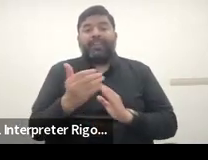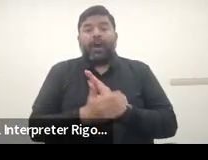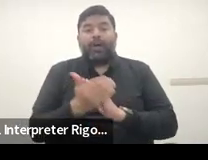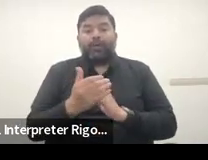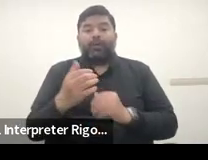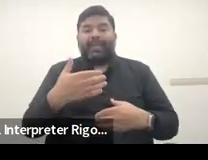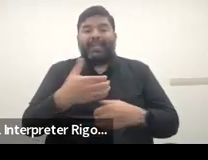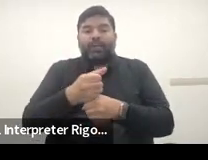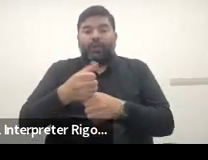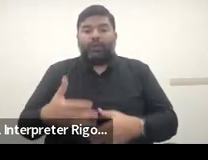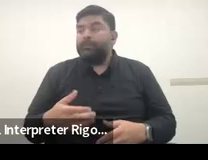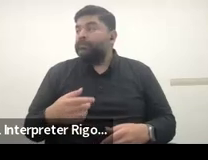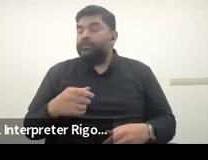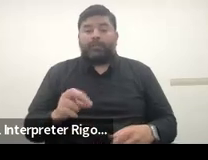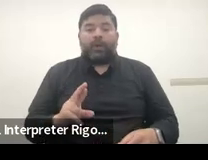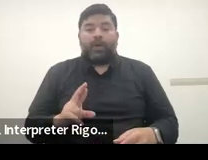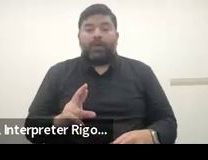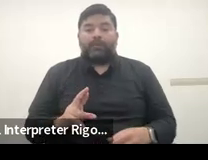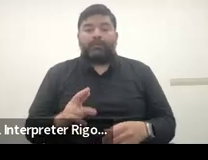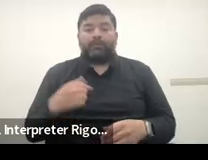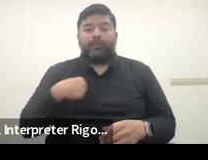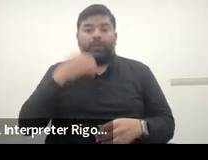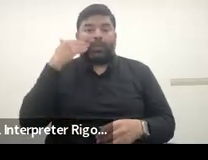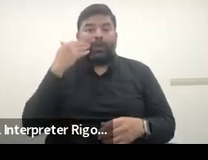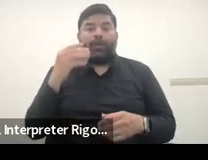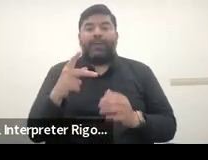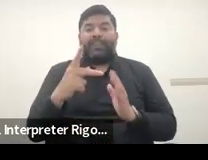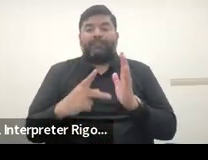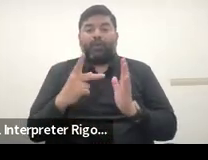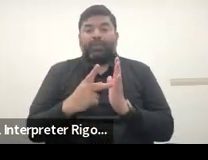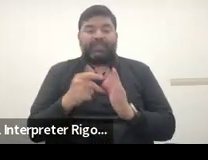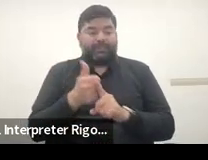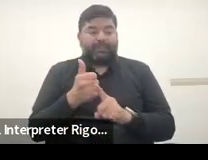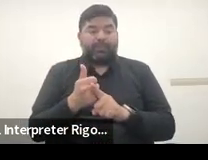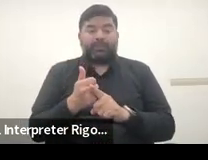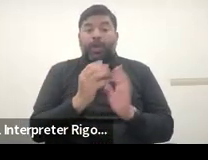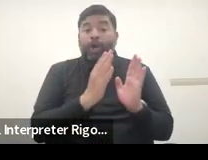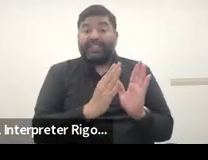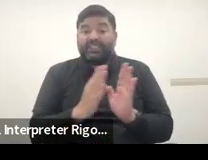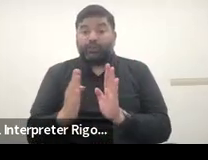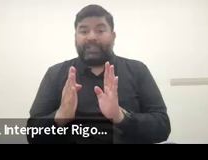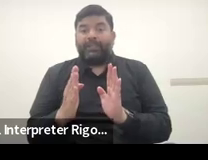for example we know that phonemes are discrete we know that they are simultaneous meaning that